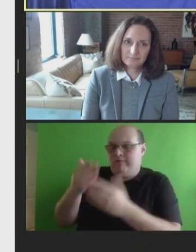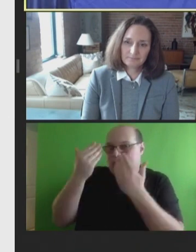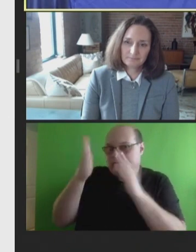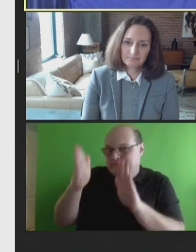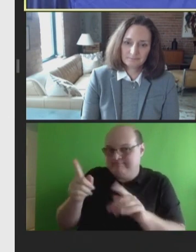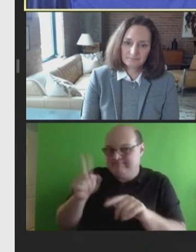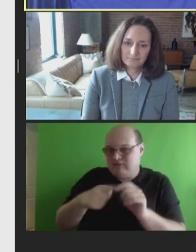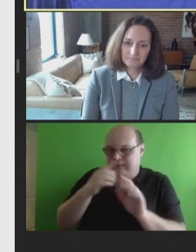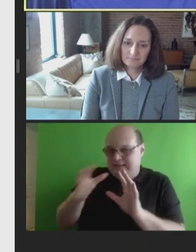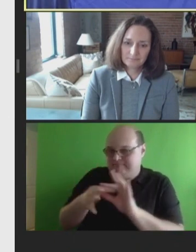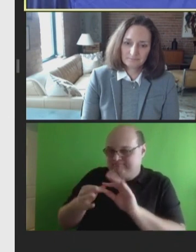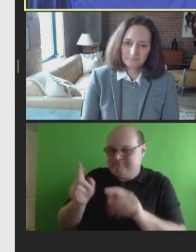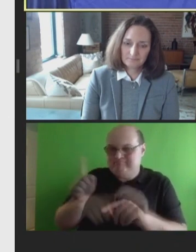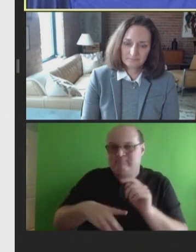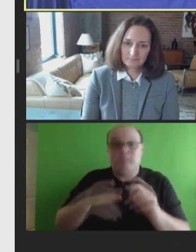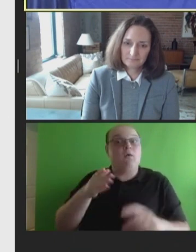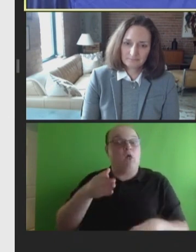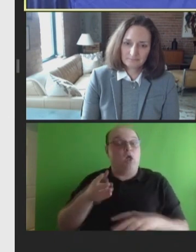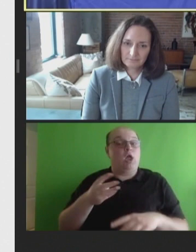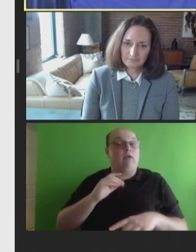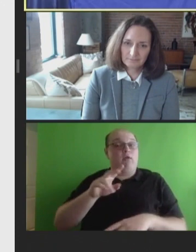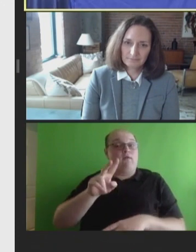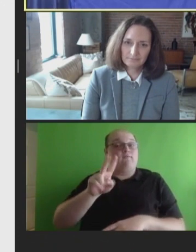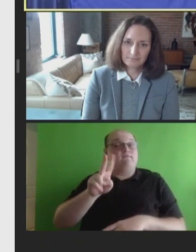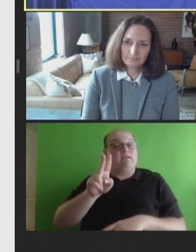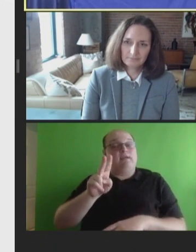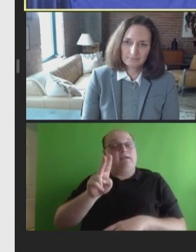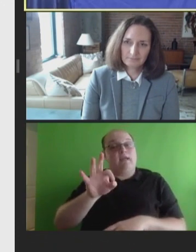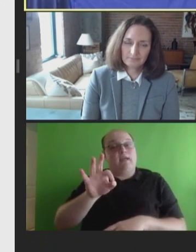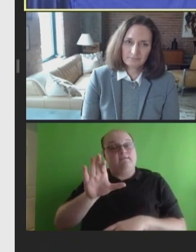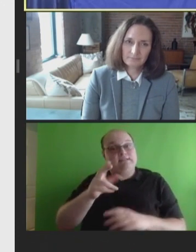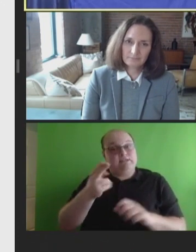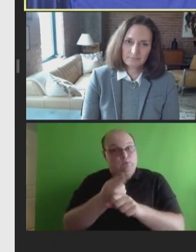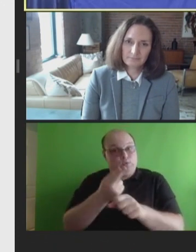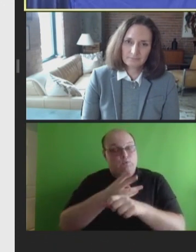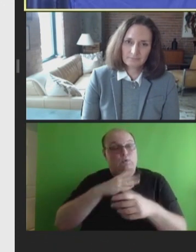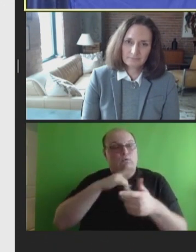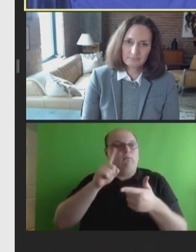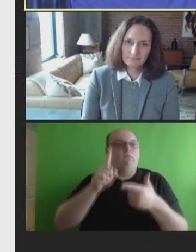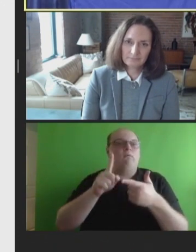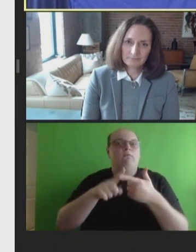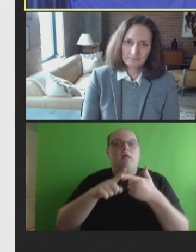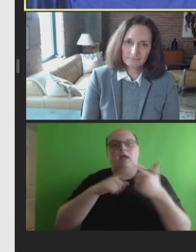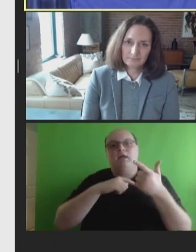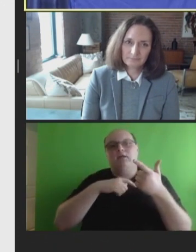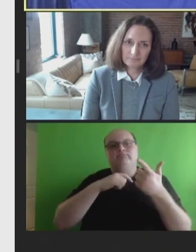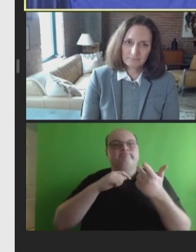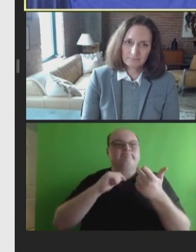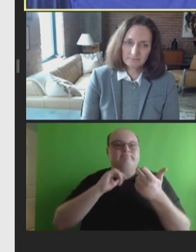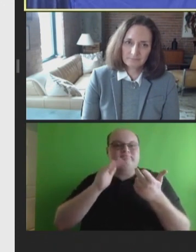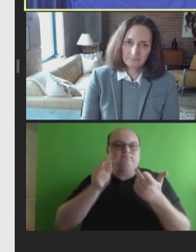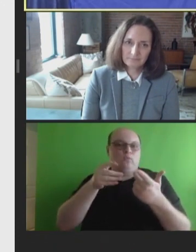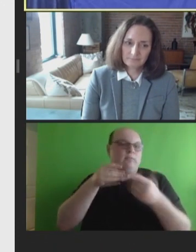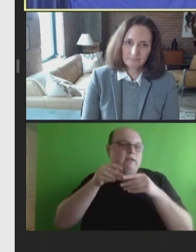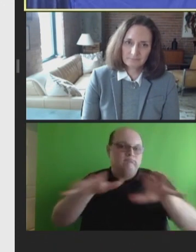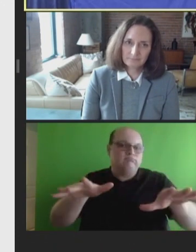you know, if it's through VFC, then we would be rolling this out as we would a new vaccine or a